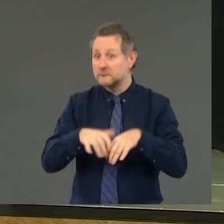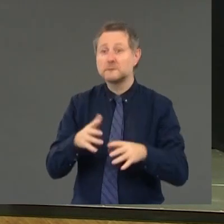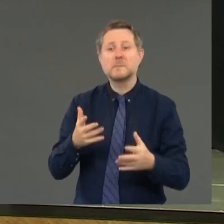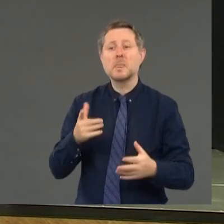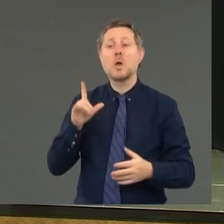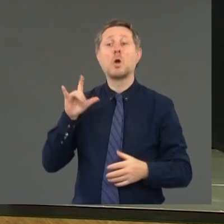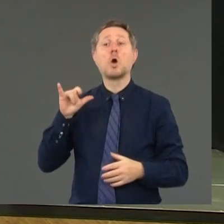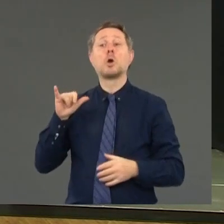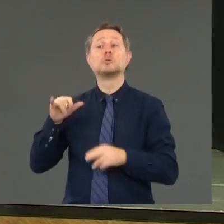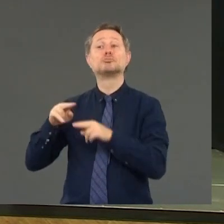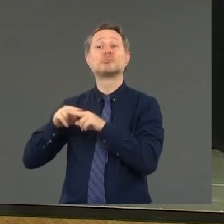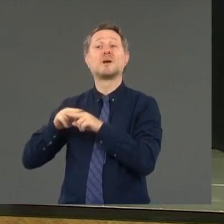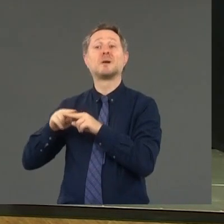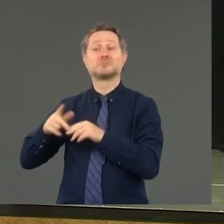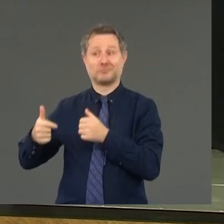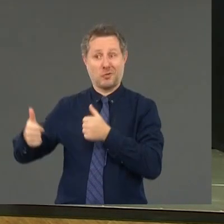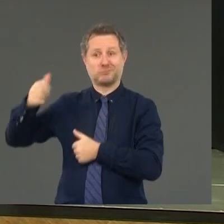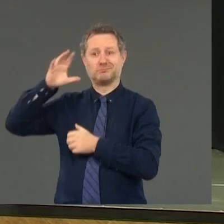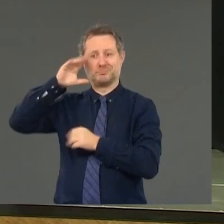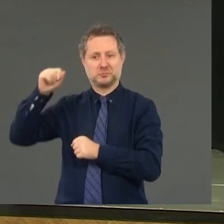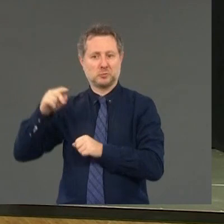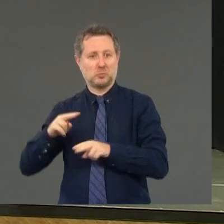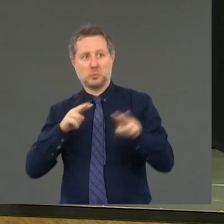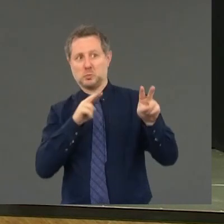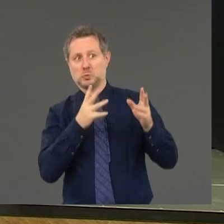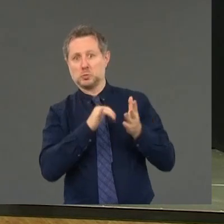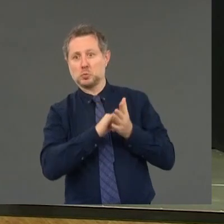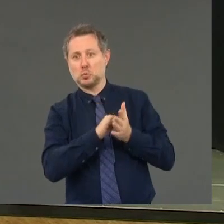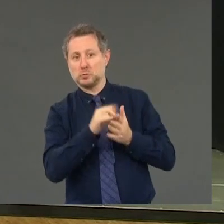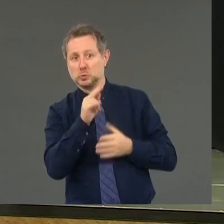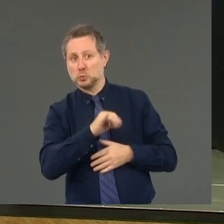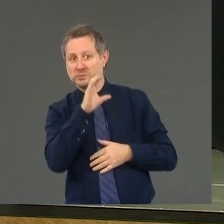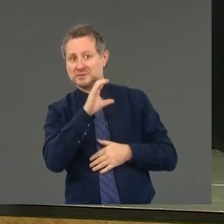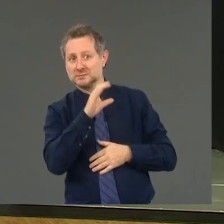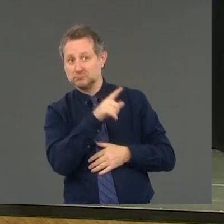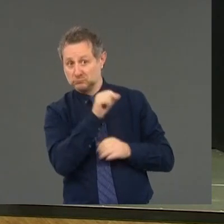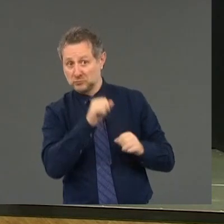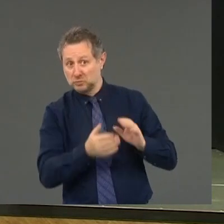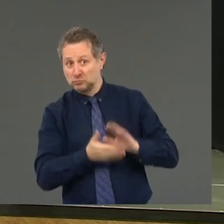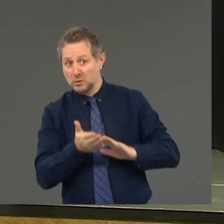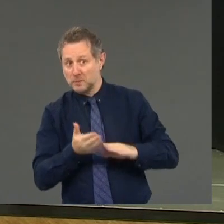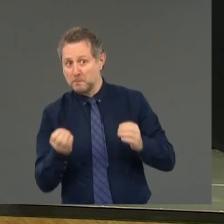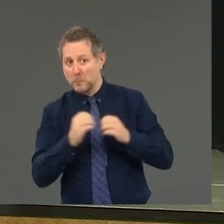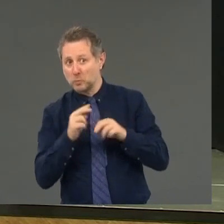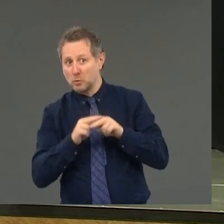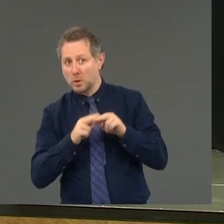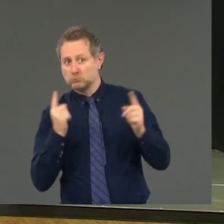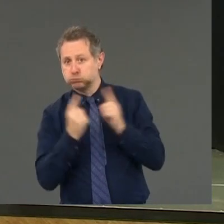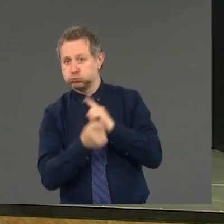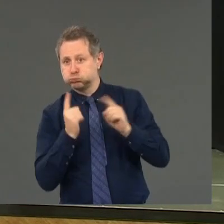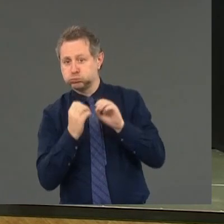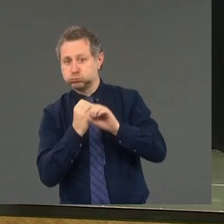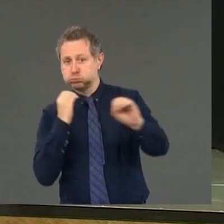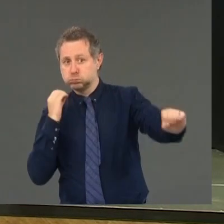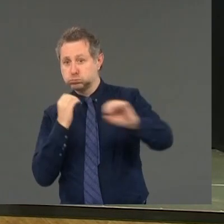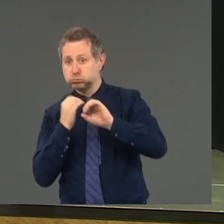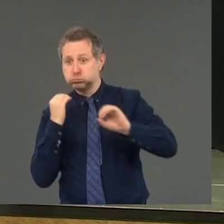AND WHETHER THEY HAVE ENOUGH CAPACITY.